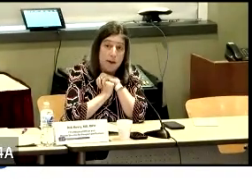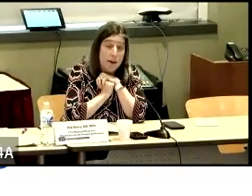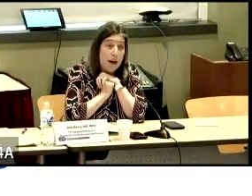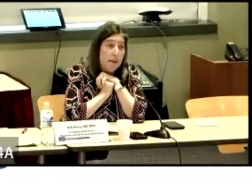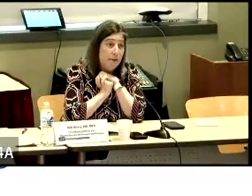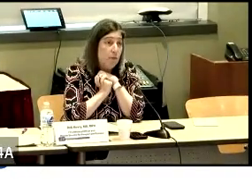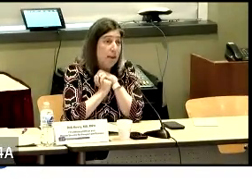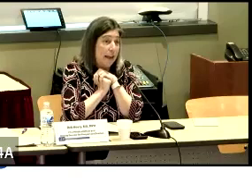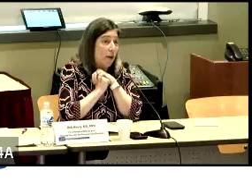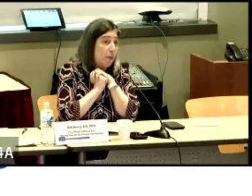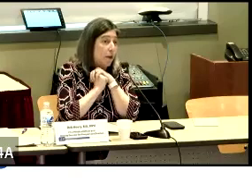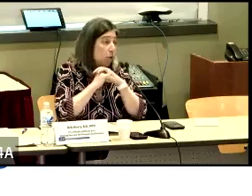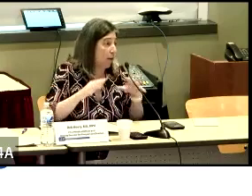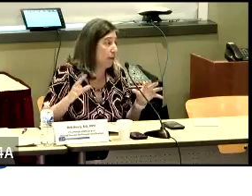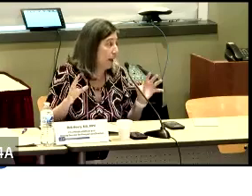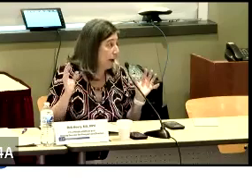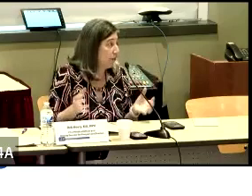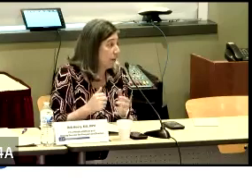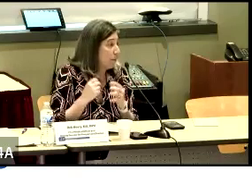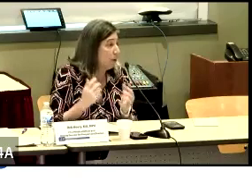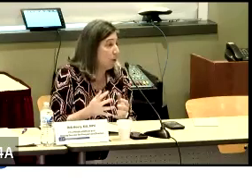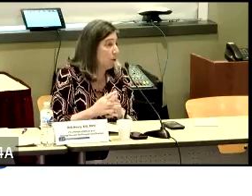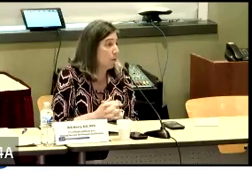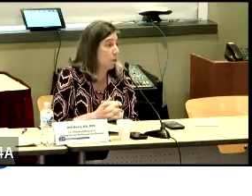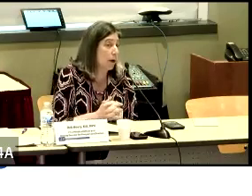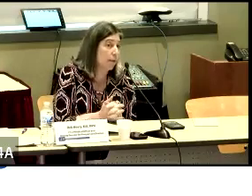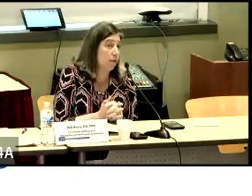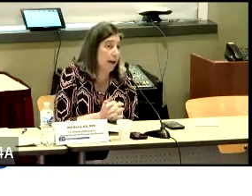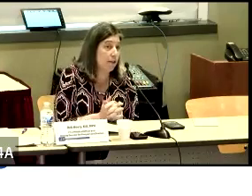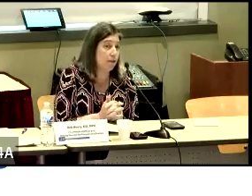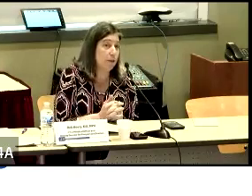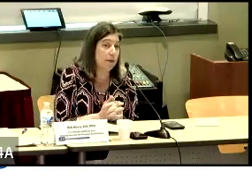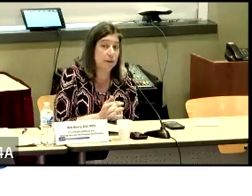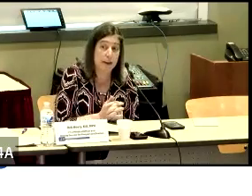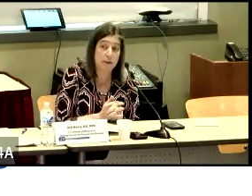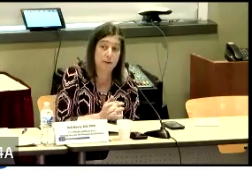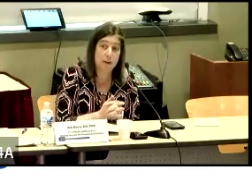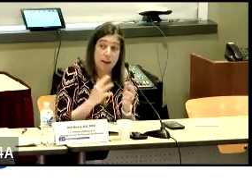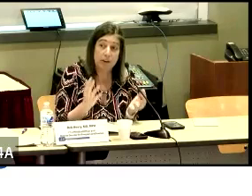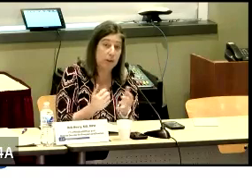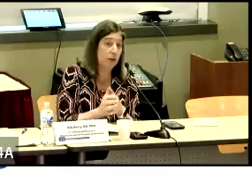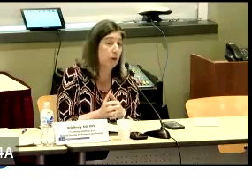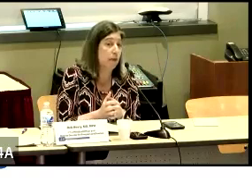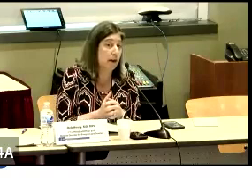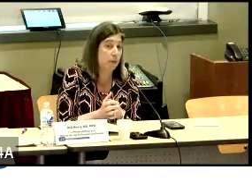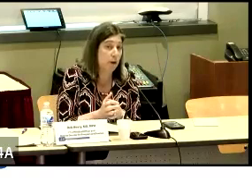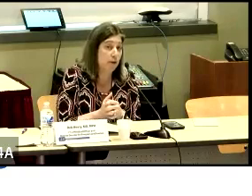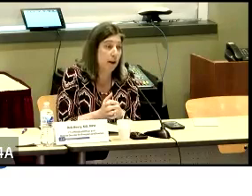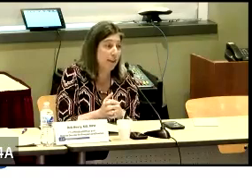And that's to really help, across the agency, pull the work and the strategies from the different centers into a unified approach.